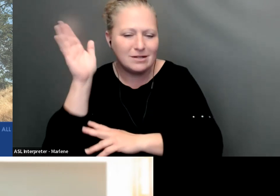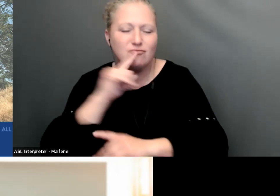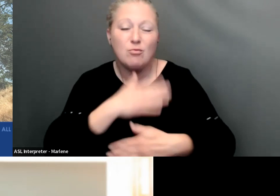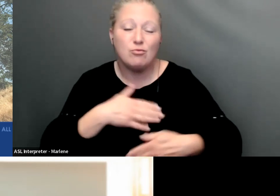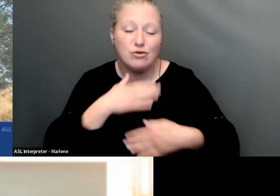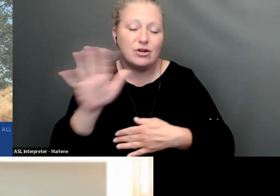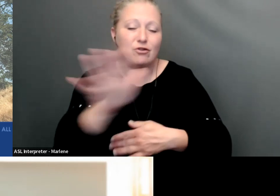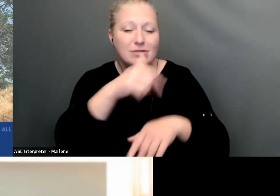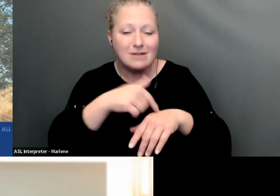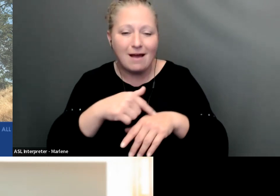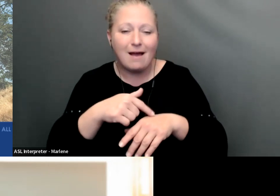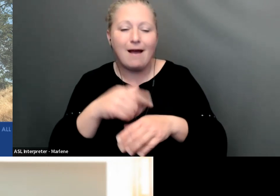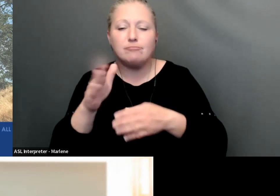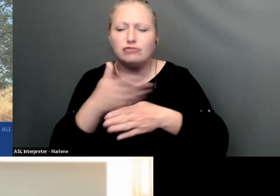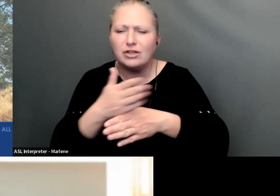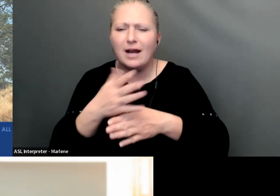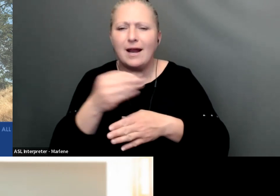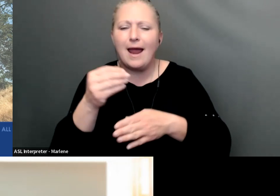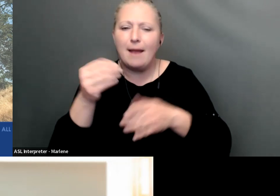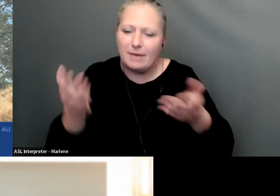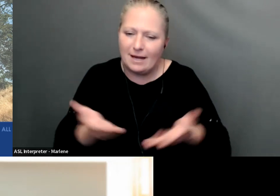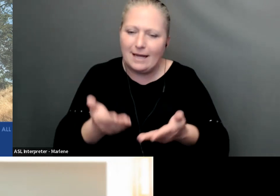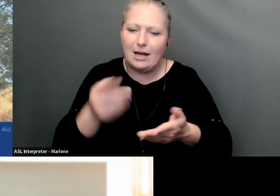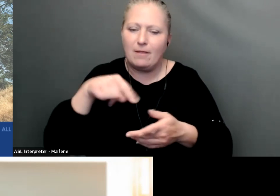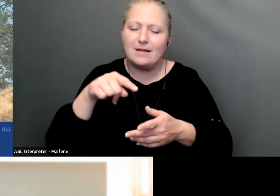your time sharing and being present at this outcome area working group.